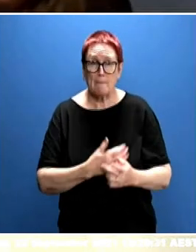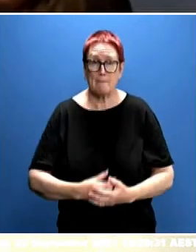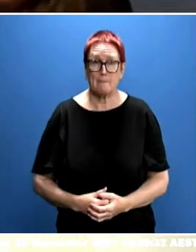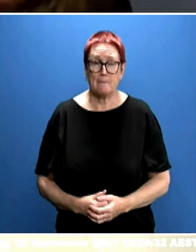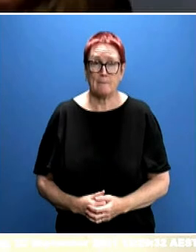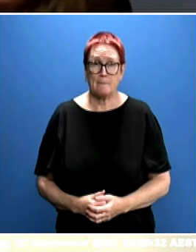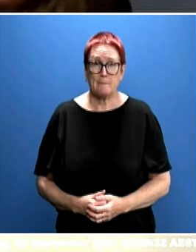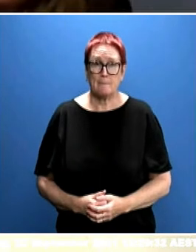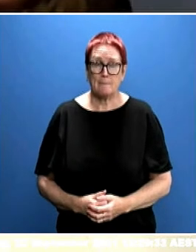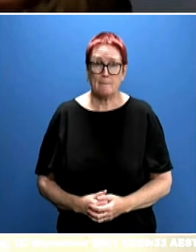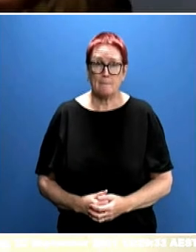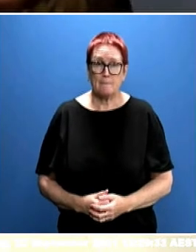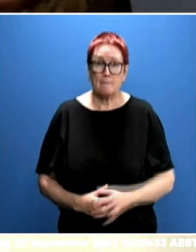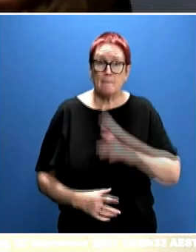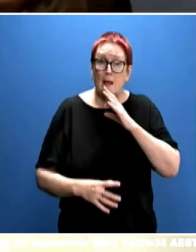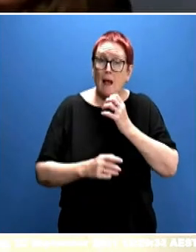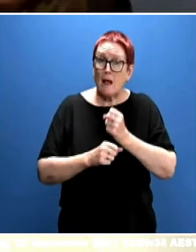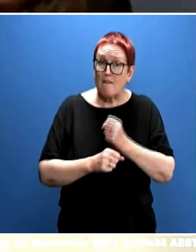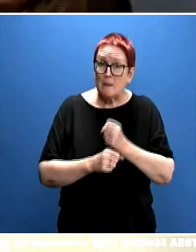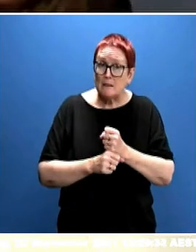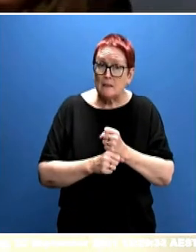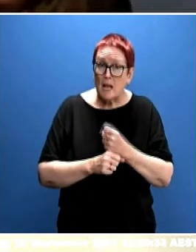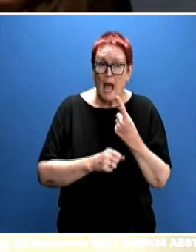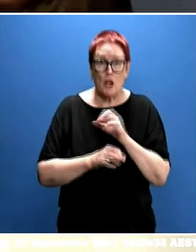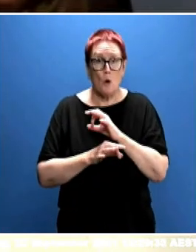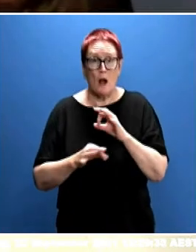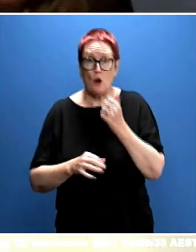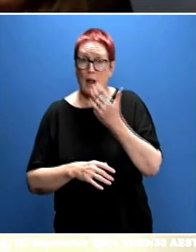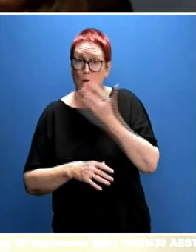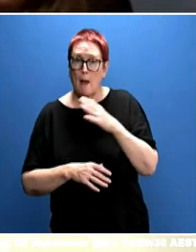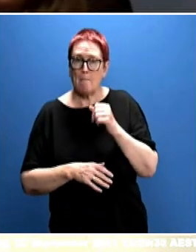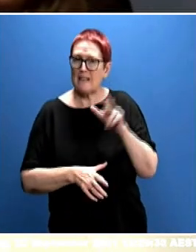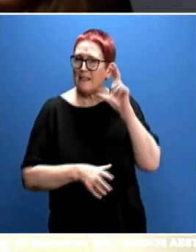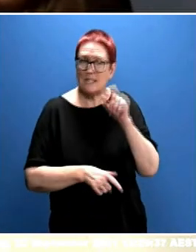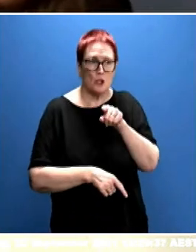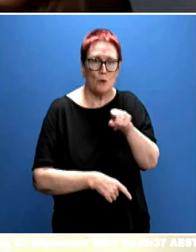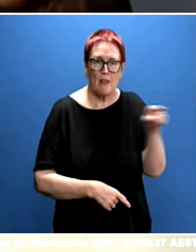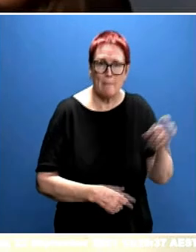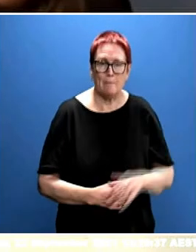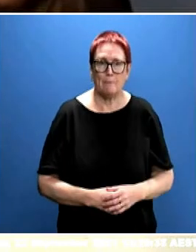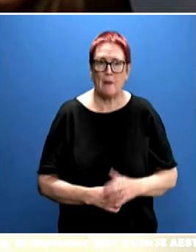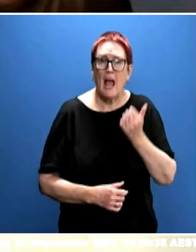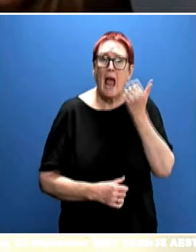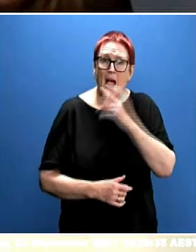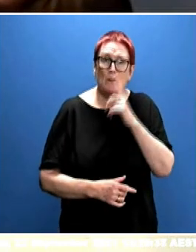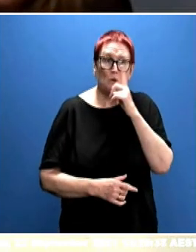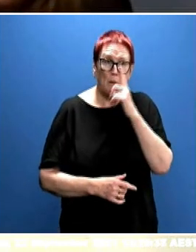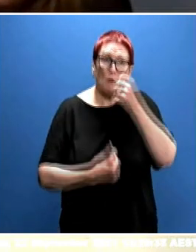and that --- we non-Aboriginal people need to listen to First Nations voices, First Nations families have got the solutions, and we need to make sure